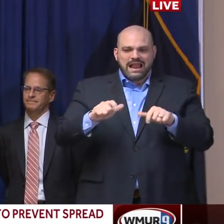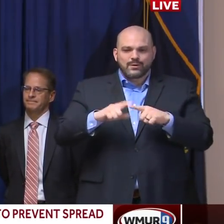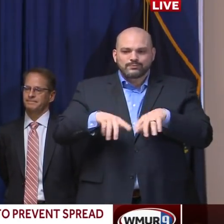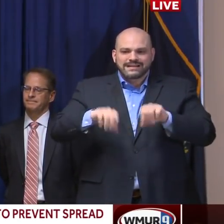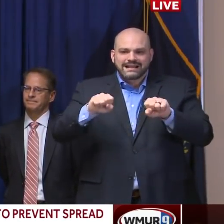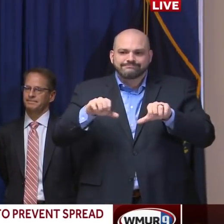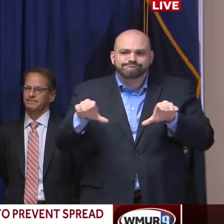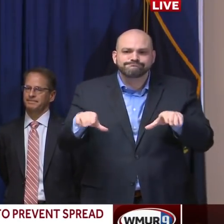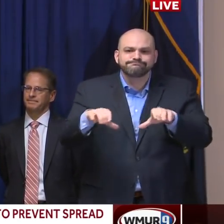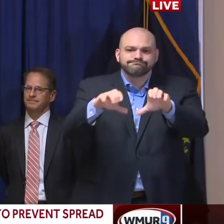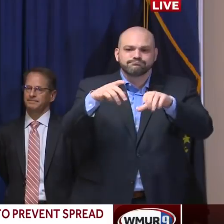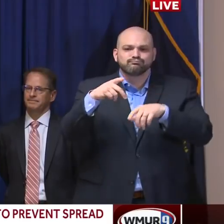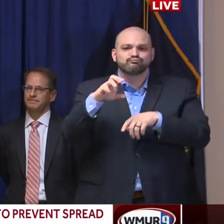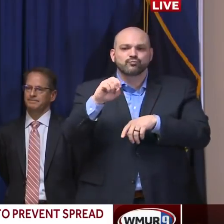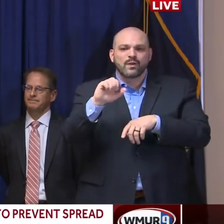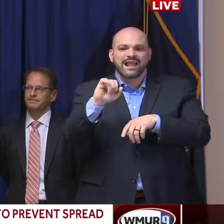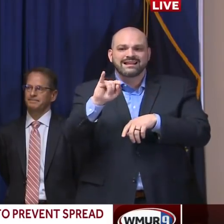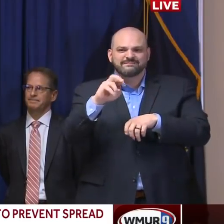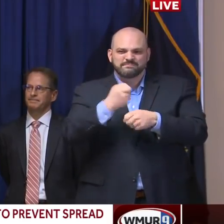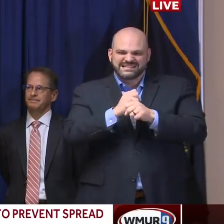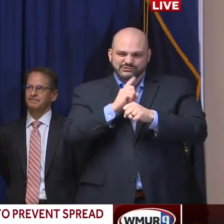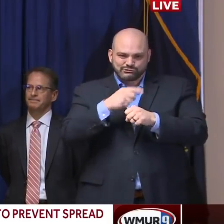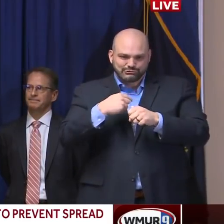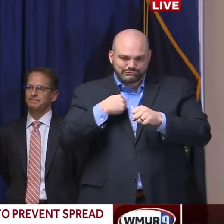THESE CAN BE LOCALIZED. THEY CAN BE SMALLER.